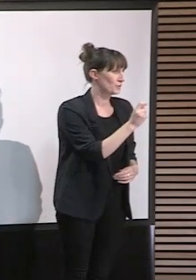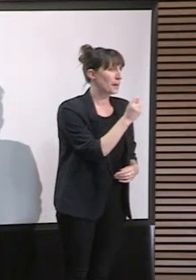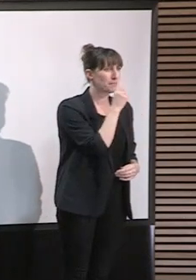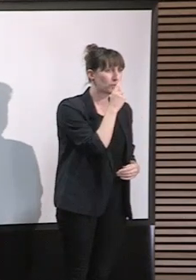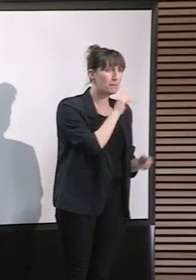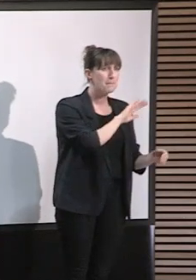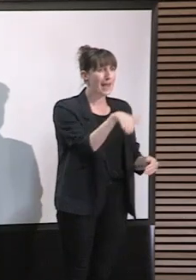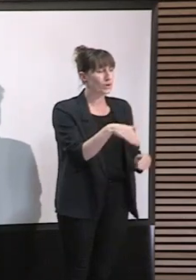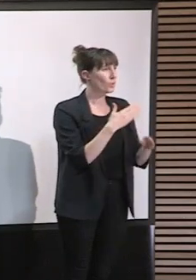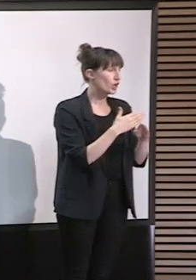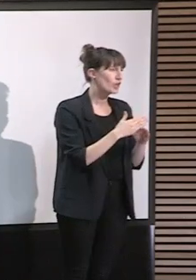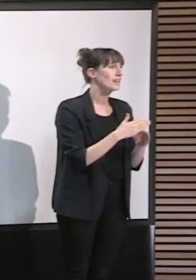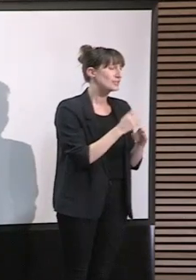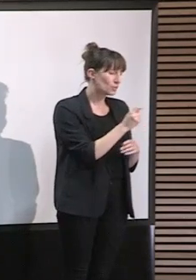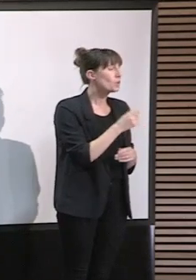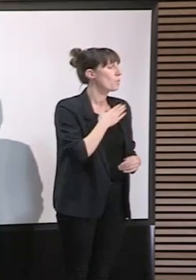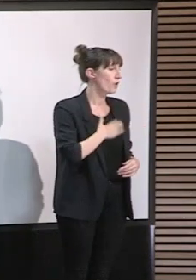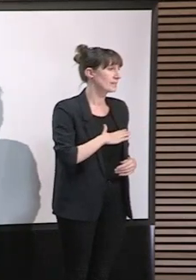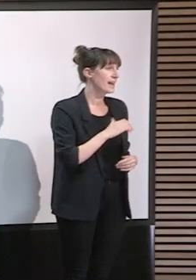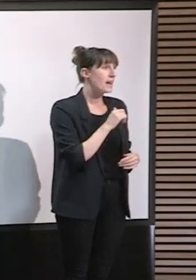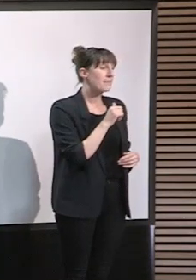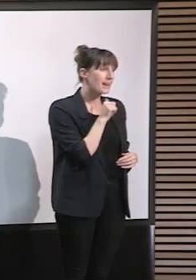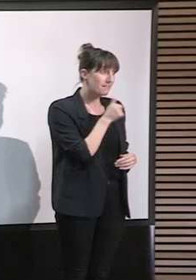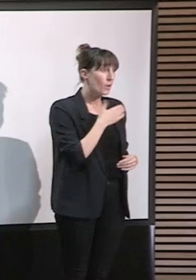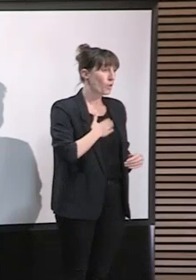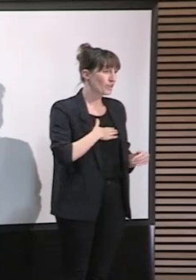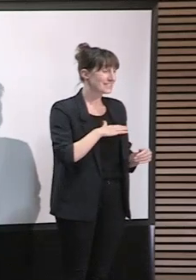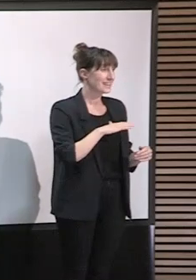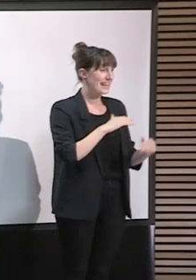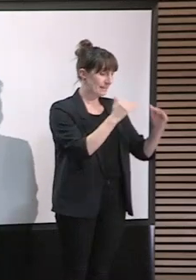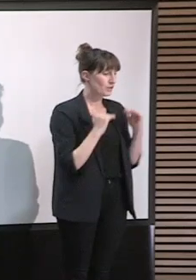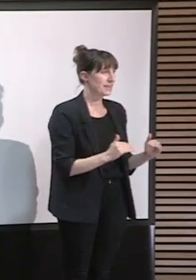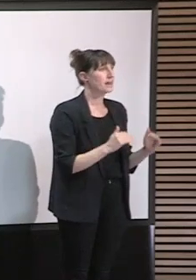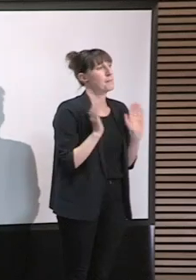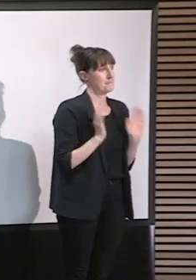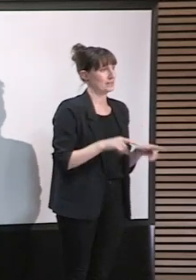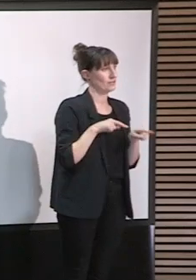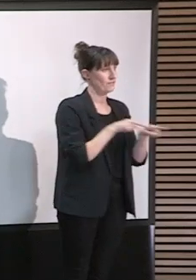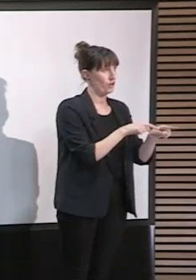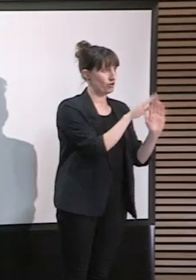and operating again as quickly as we can. We want to get people back to work as quickly